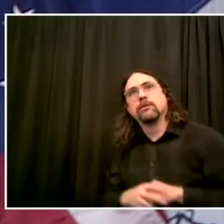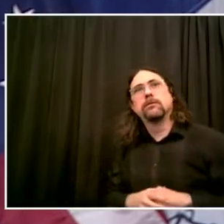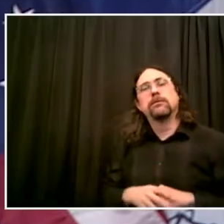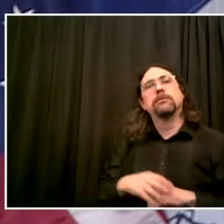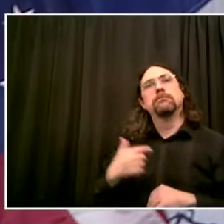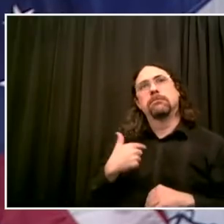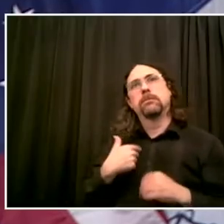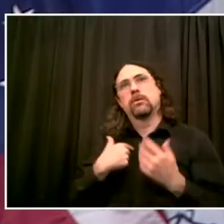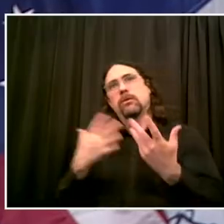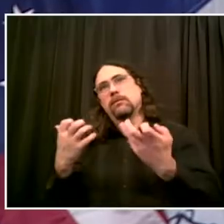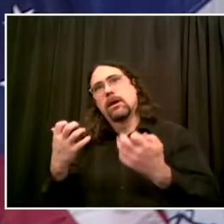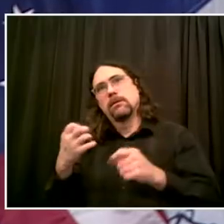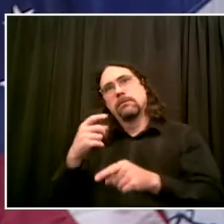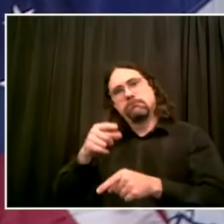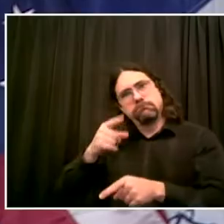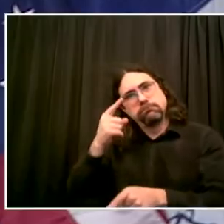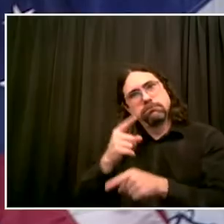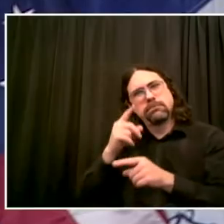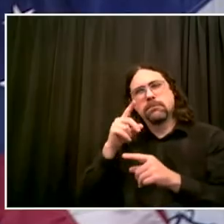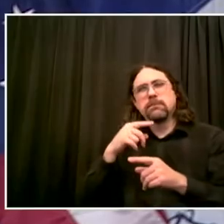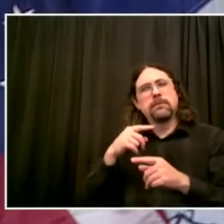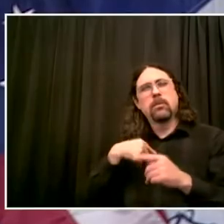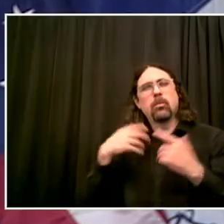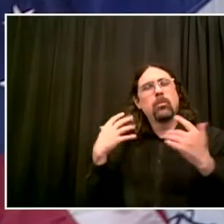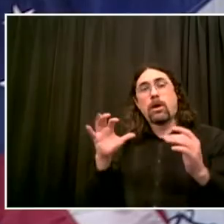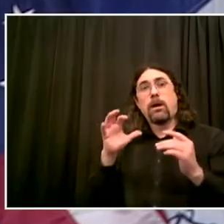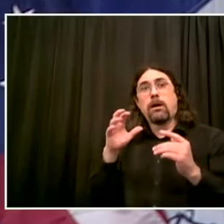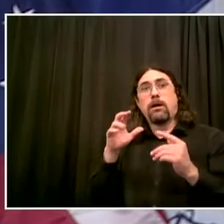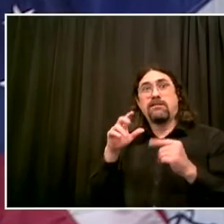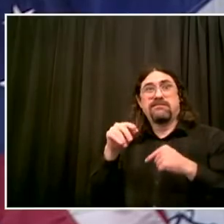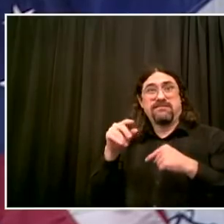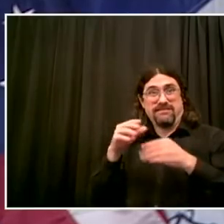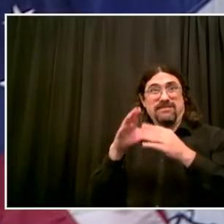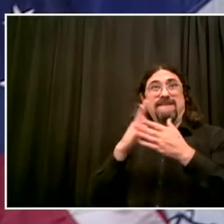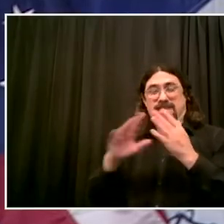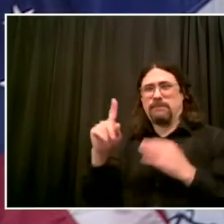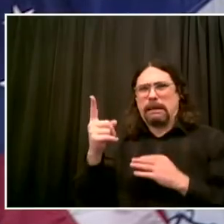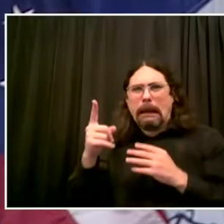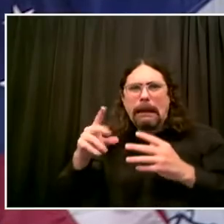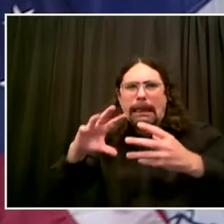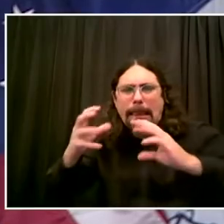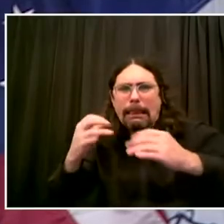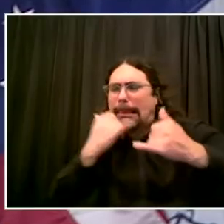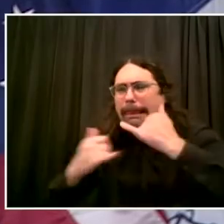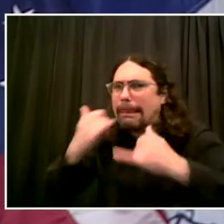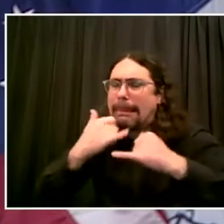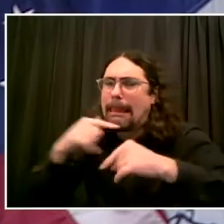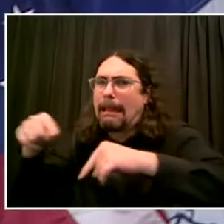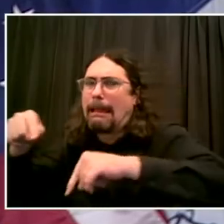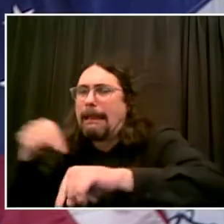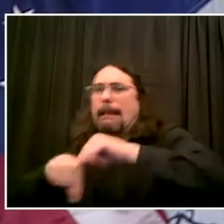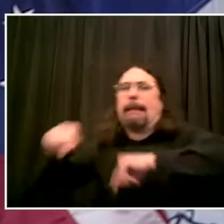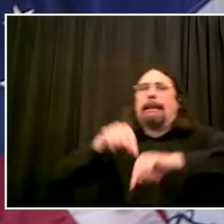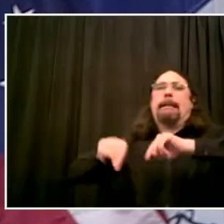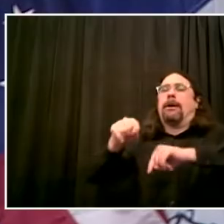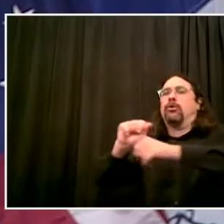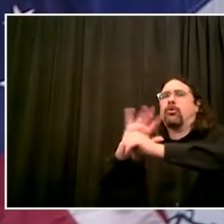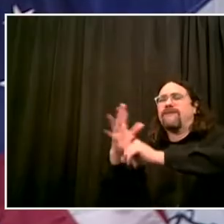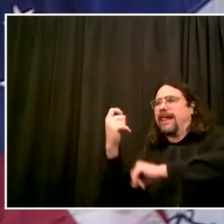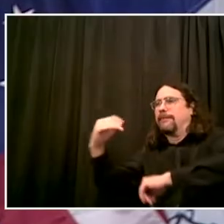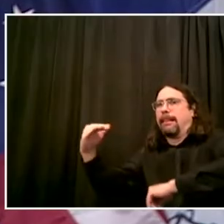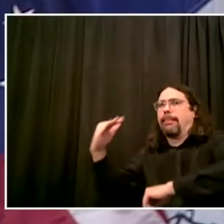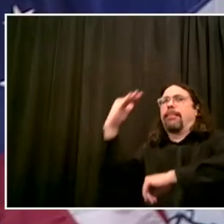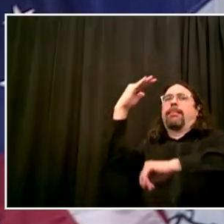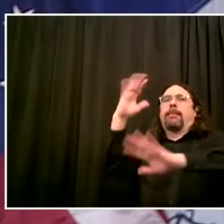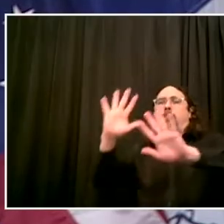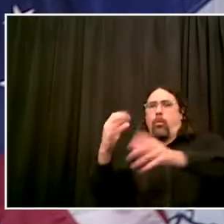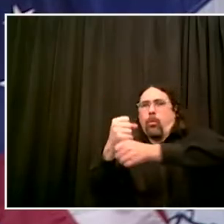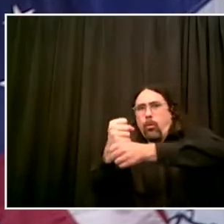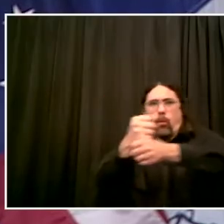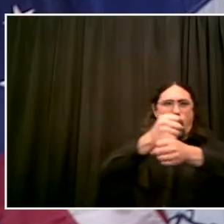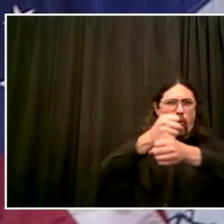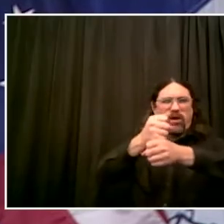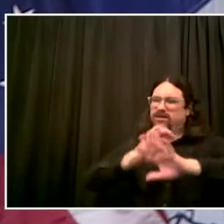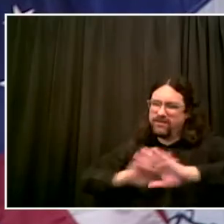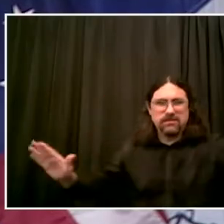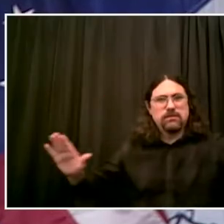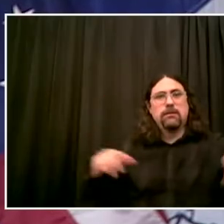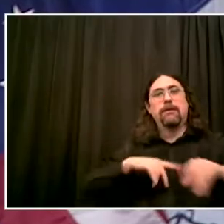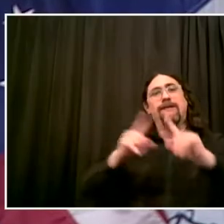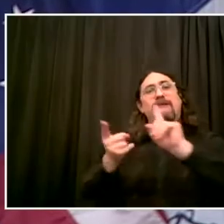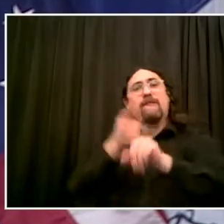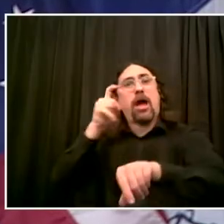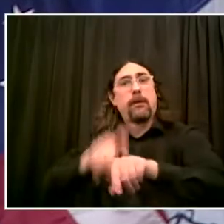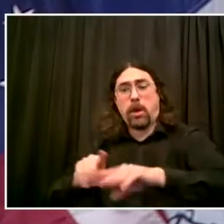GHRITIN THE